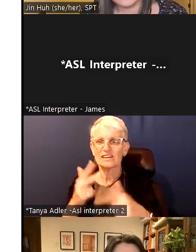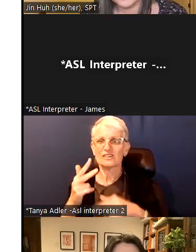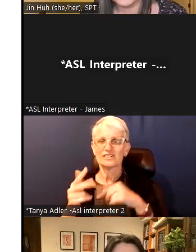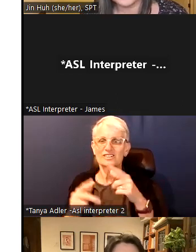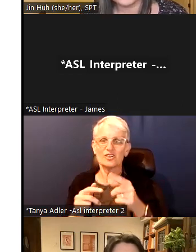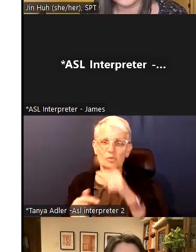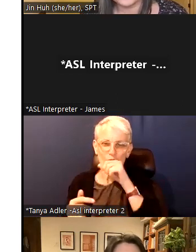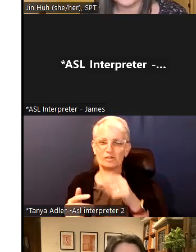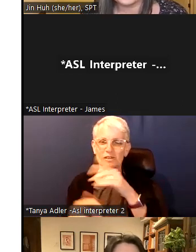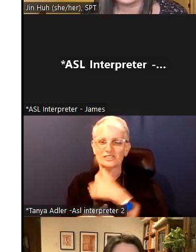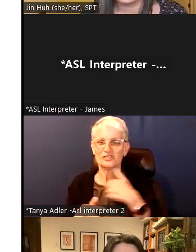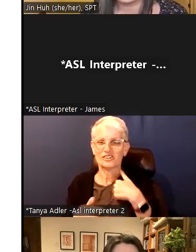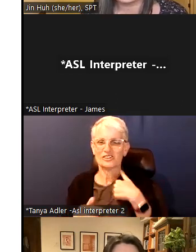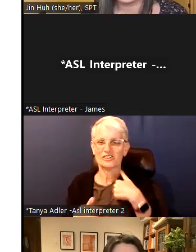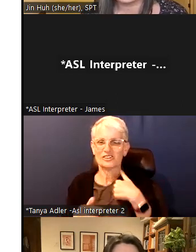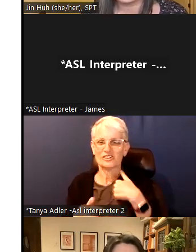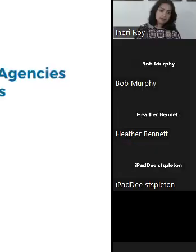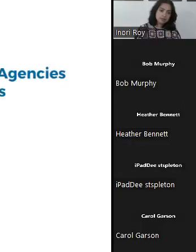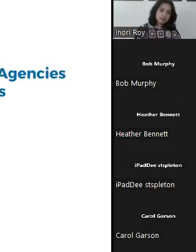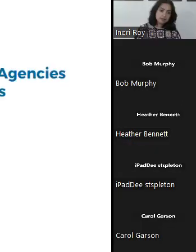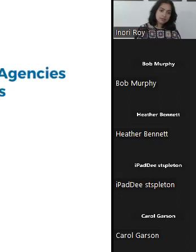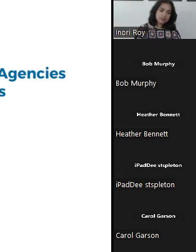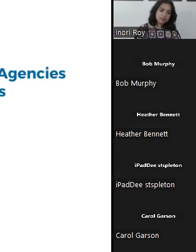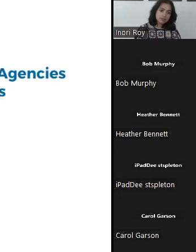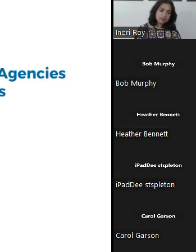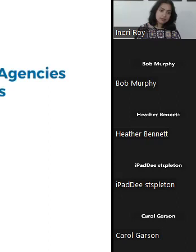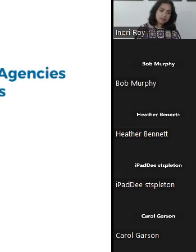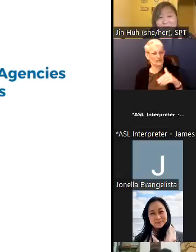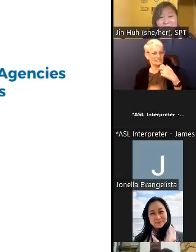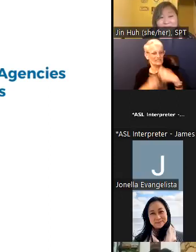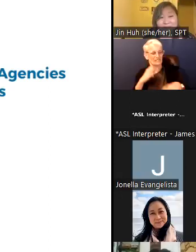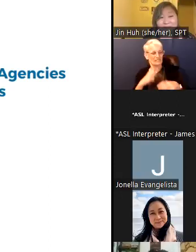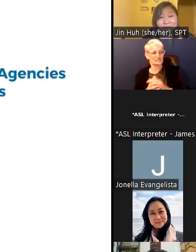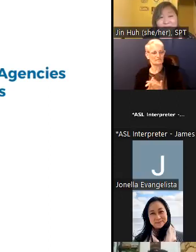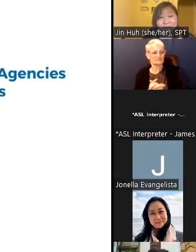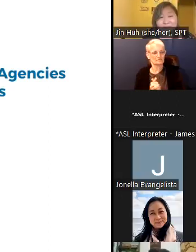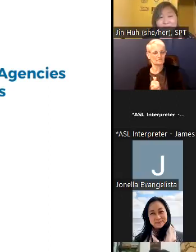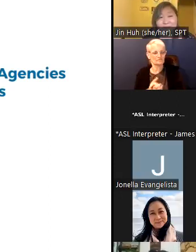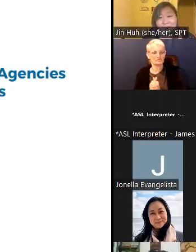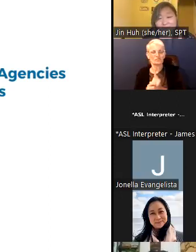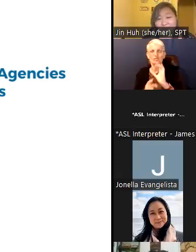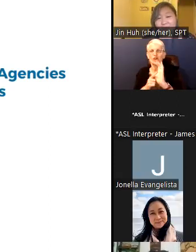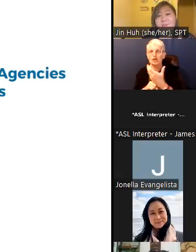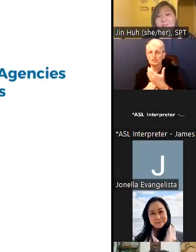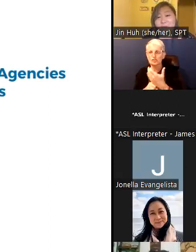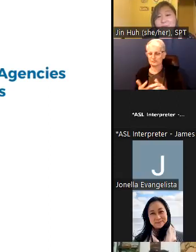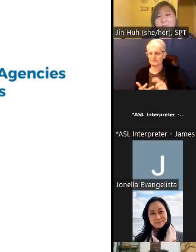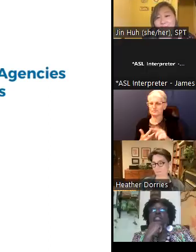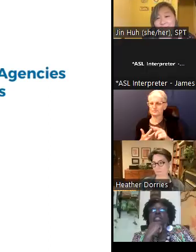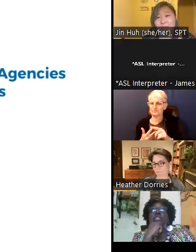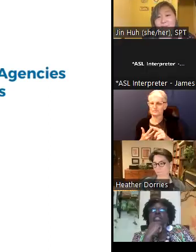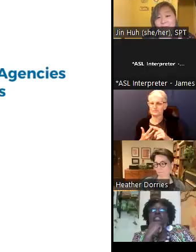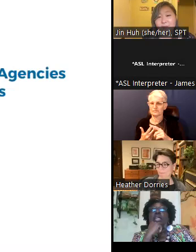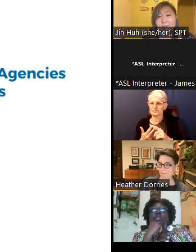Are they talking about new programs and policies weren't significant new investments have to